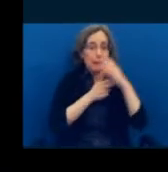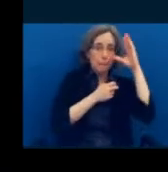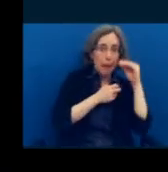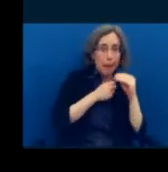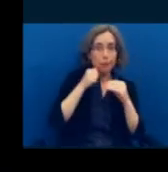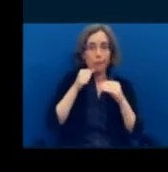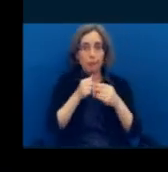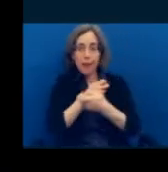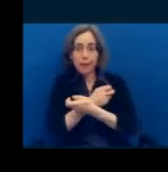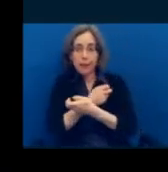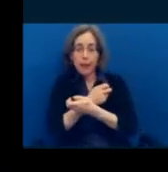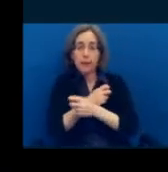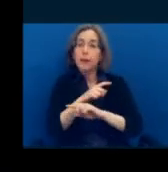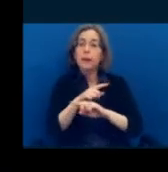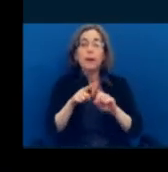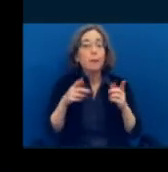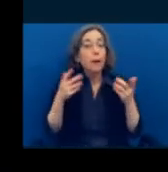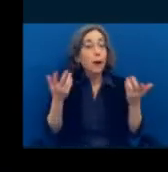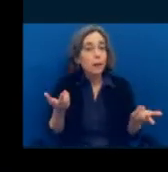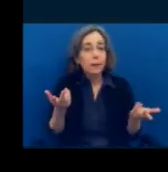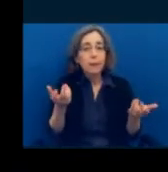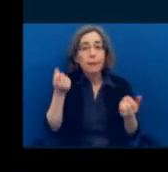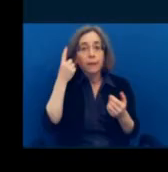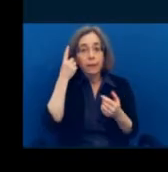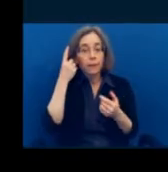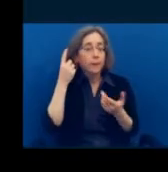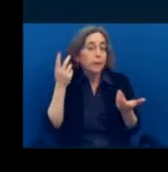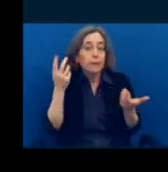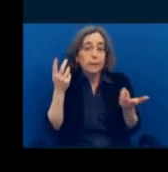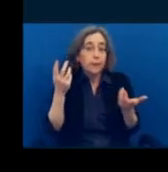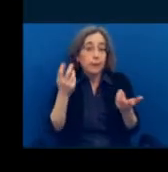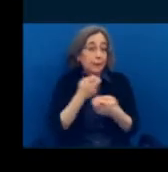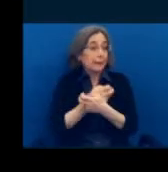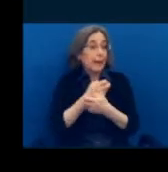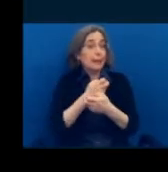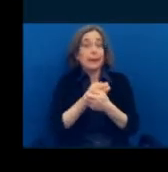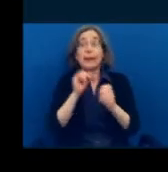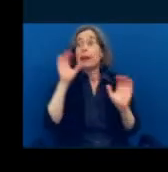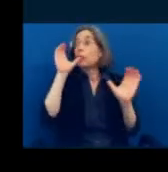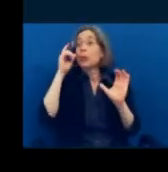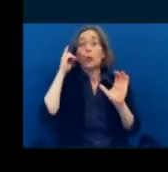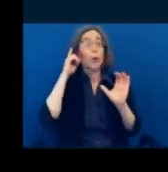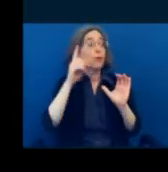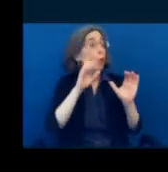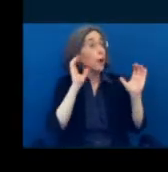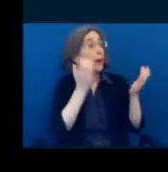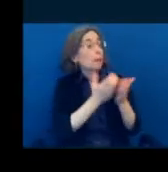PART WE'RE PROVIDED WITH CONNECTICUT CYSTENT DEFAULT IMAGE OF THE BODY AND THAT'S MALE.